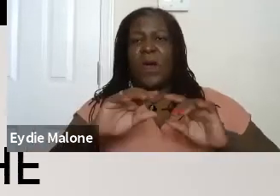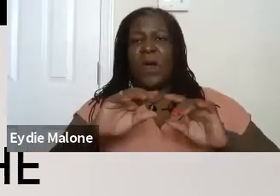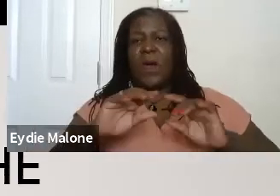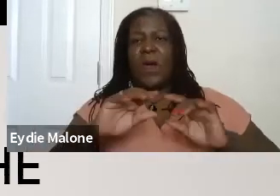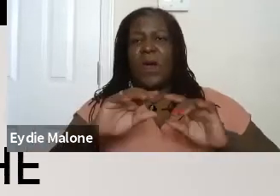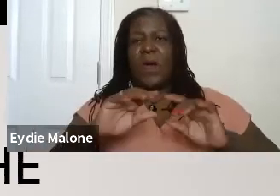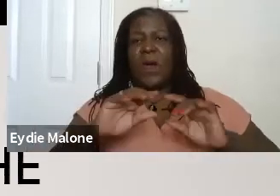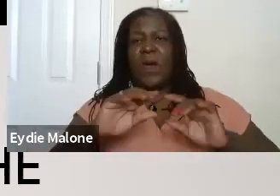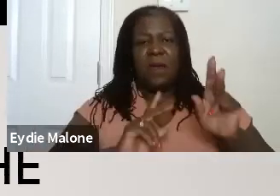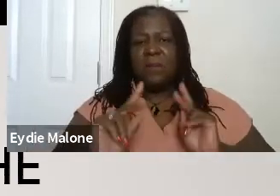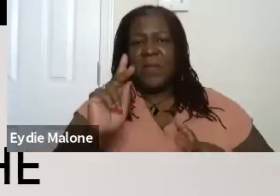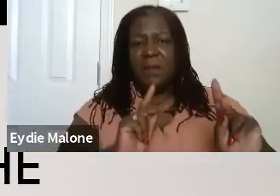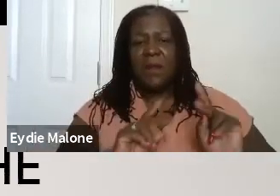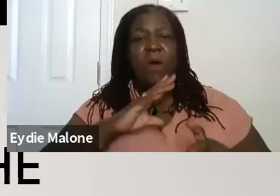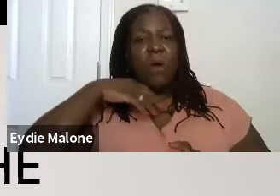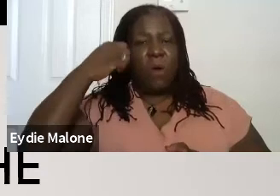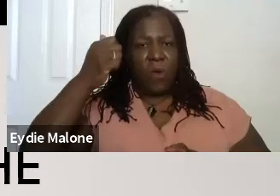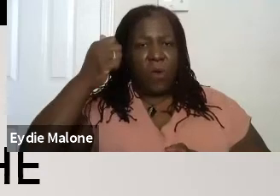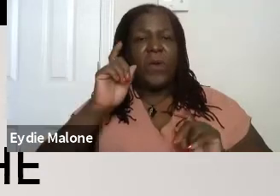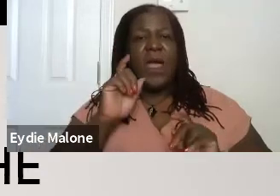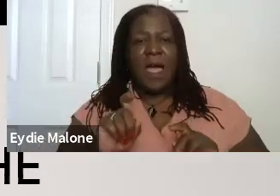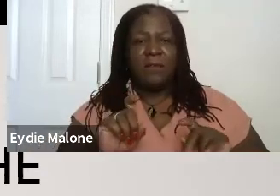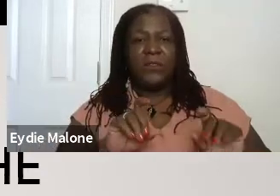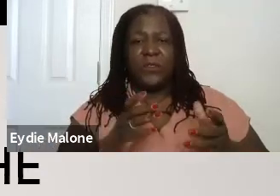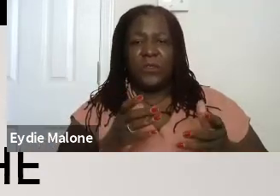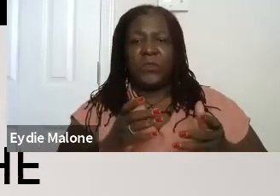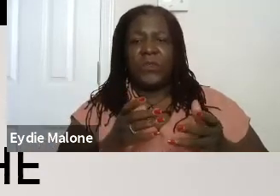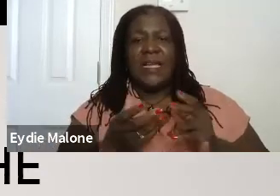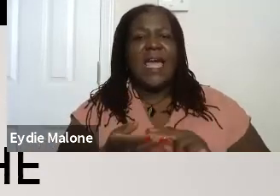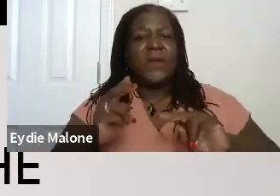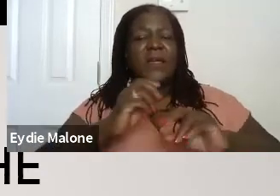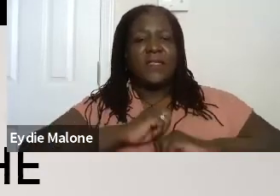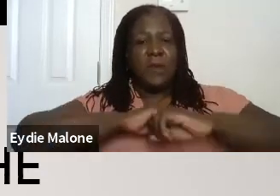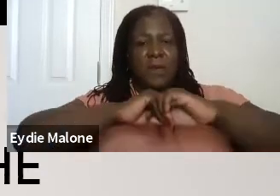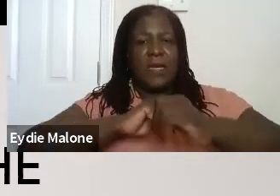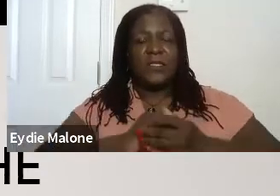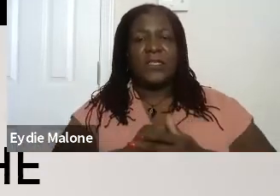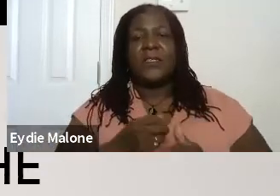who are older lose their protection from the shot sooner than people who are younger at